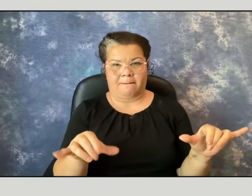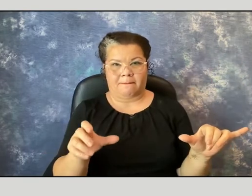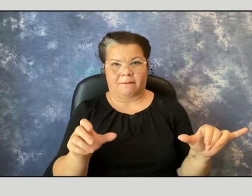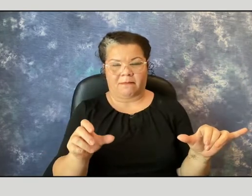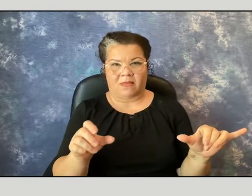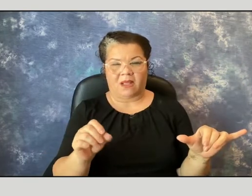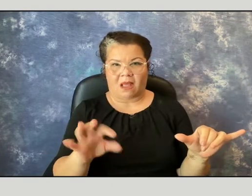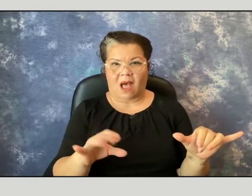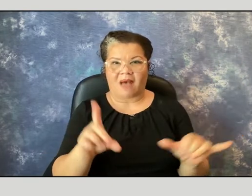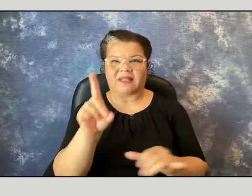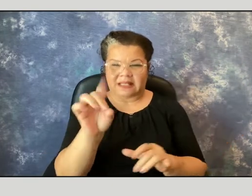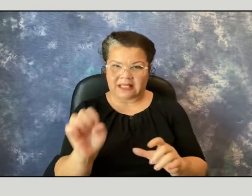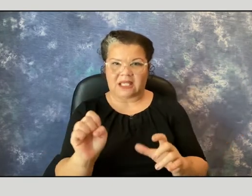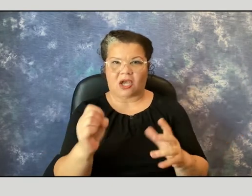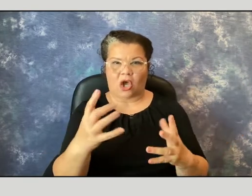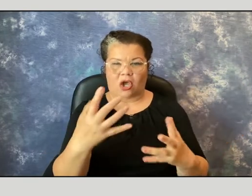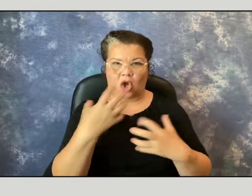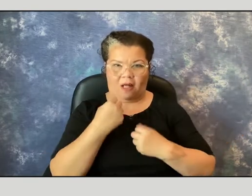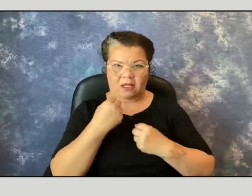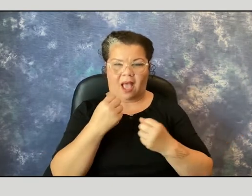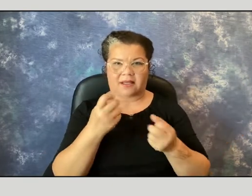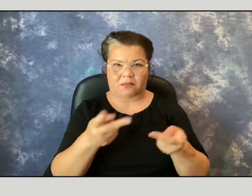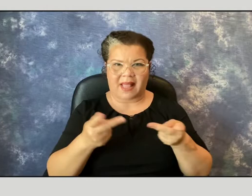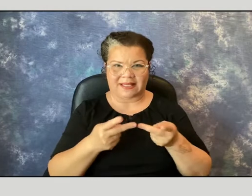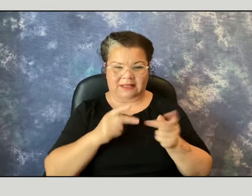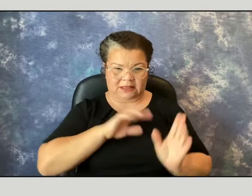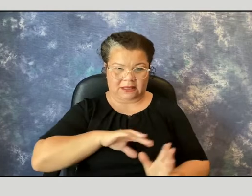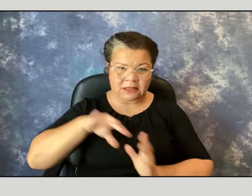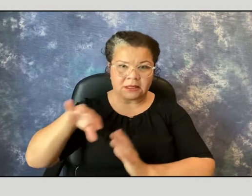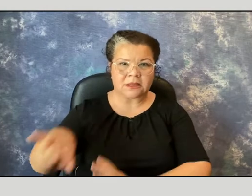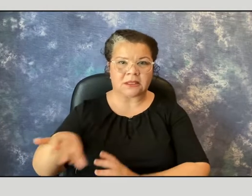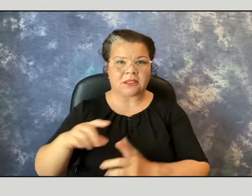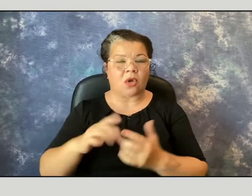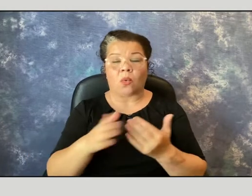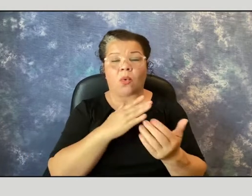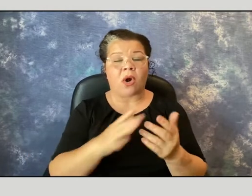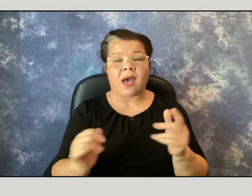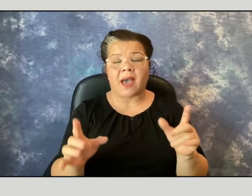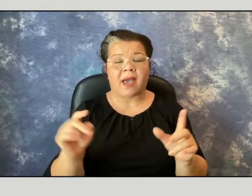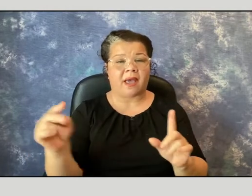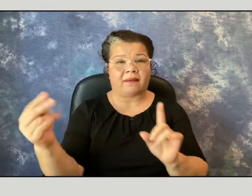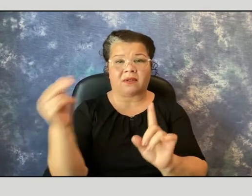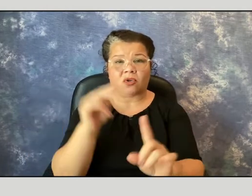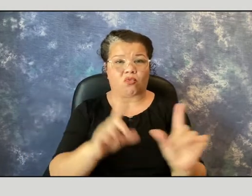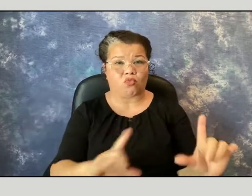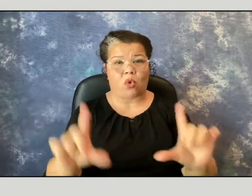or whatever rubric you want to choose. Thankfully at Centro, due to the support of the Mellon,